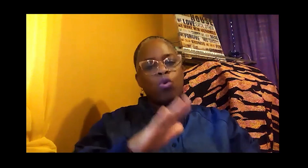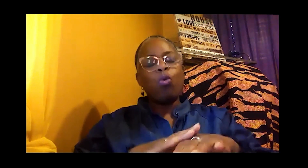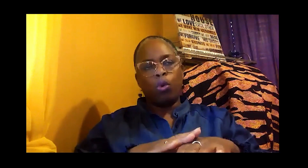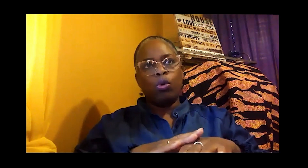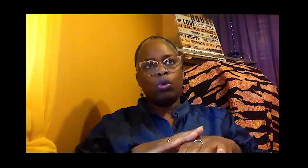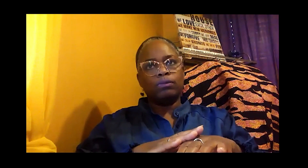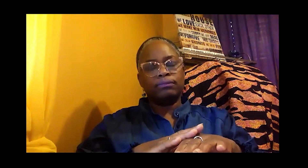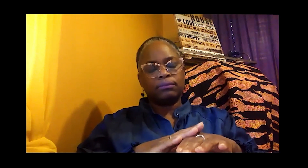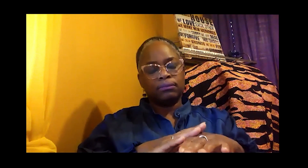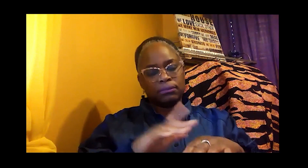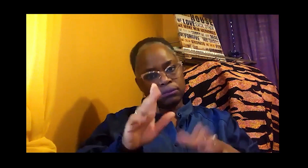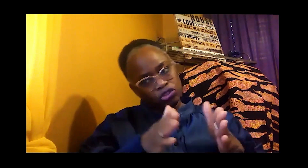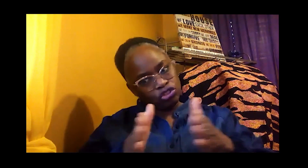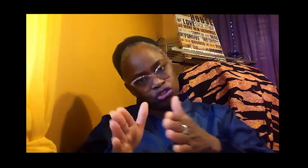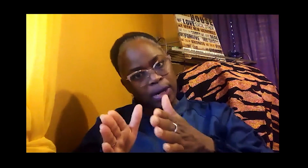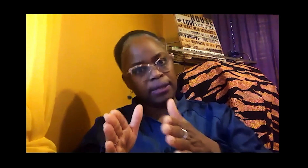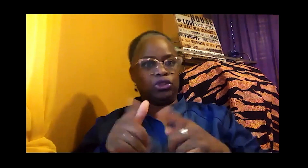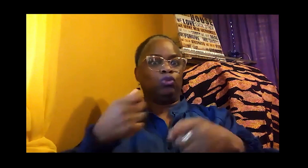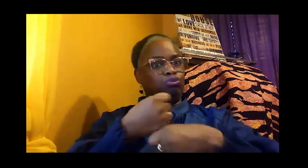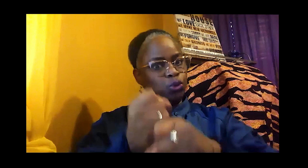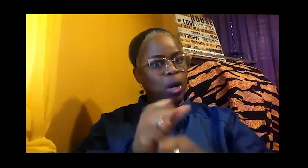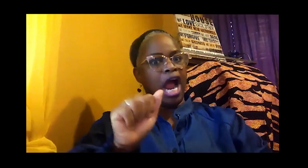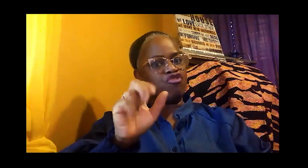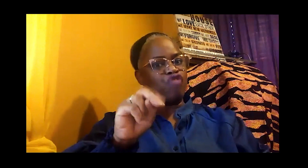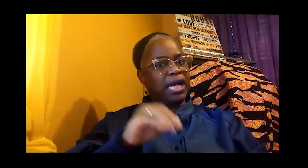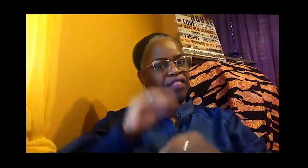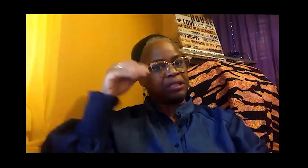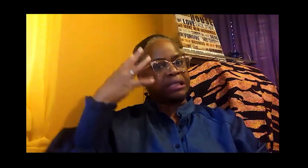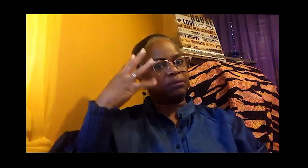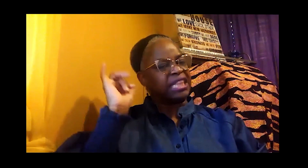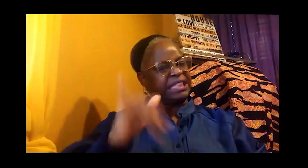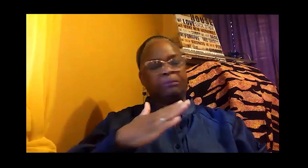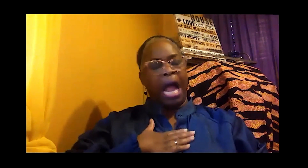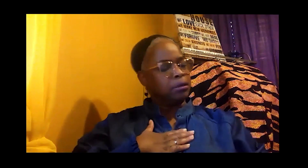Of course, I want to get back on track with our production of "A Raisin in the Sun". That is the